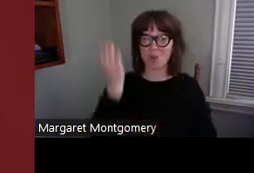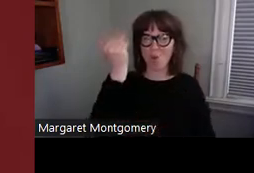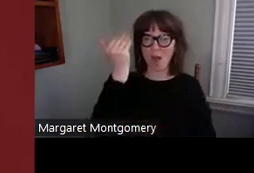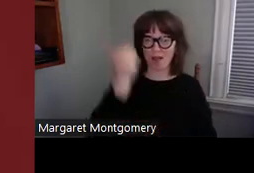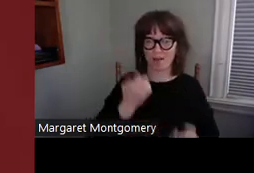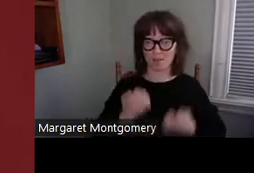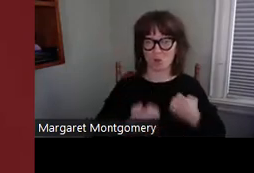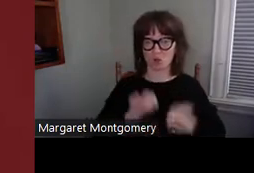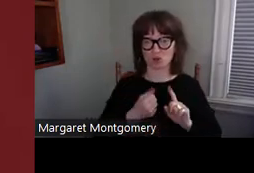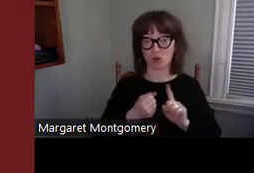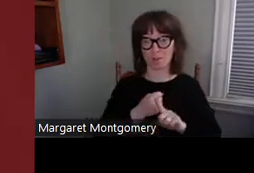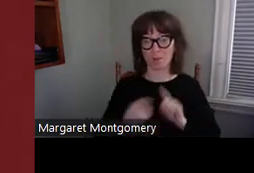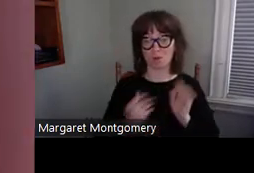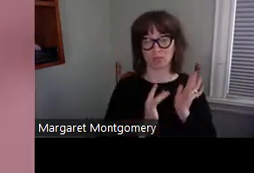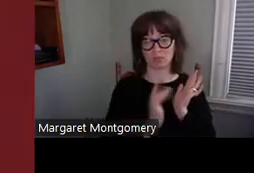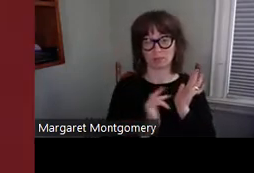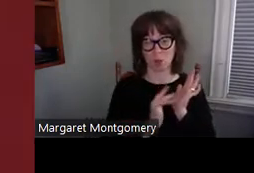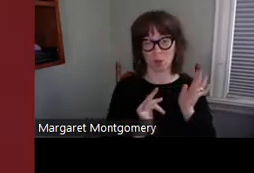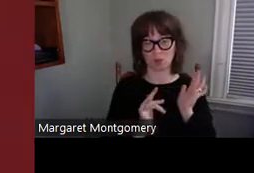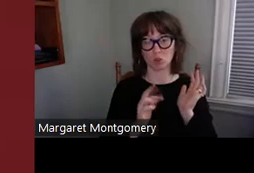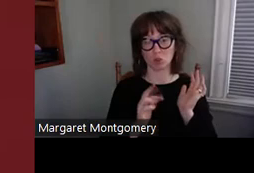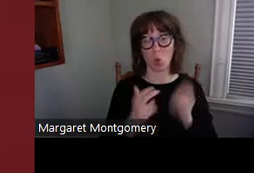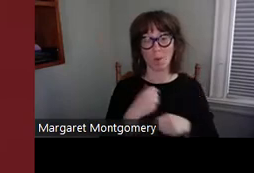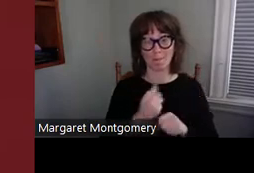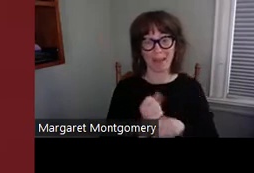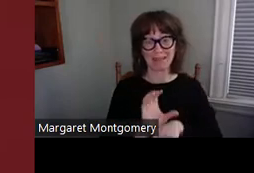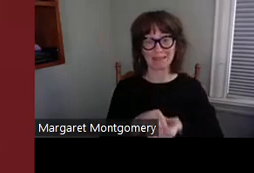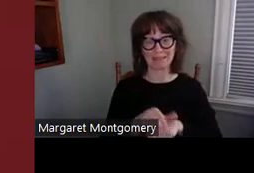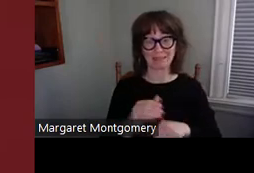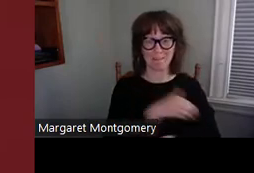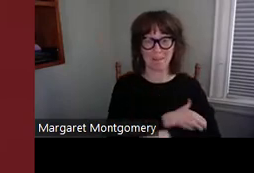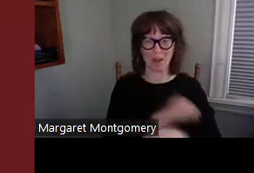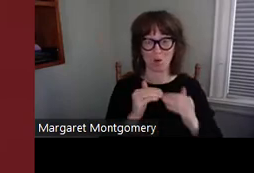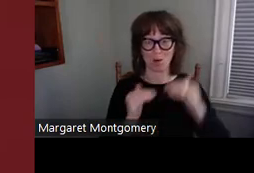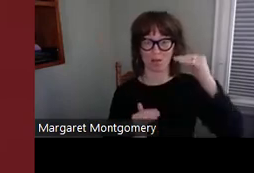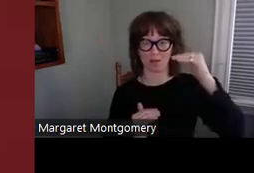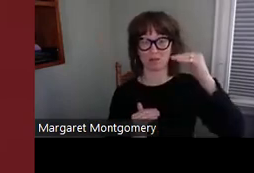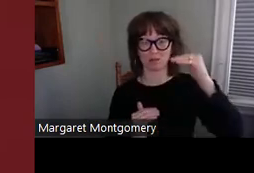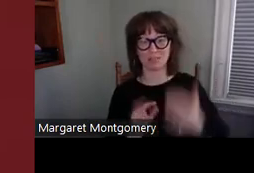or creates power imbalances between individuals, especially in relationships where safety,